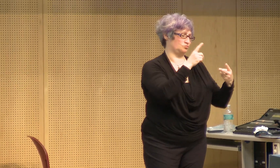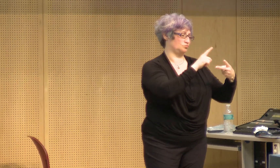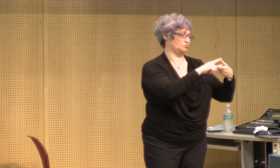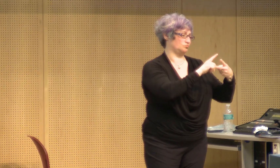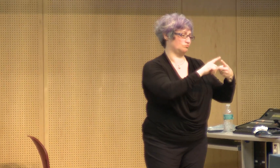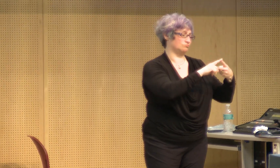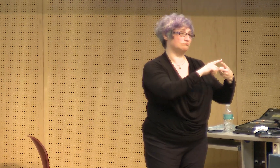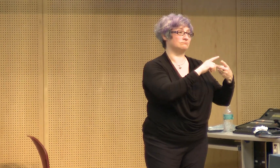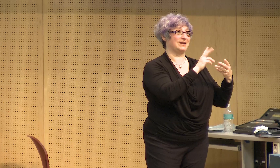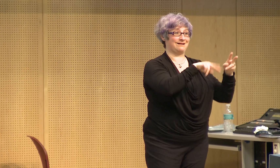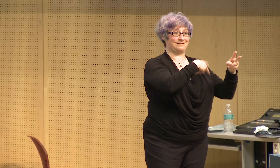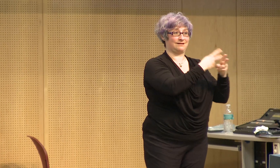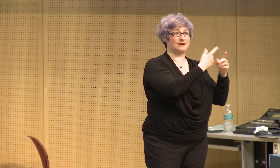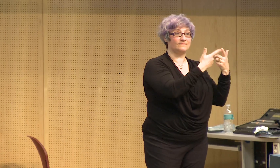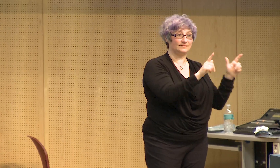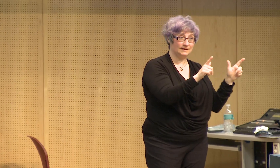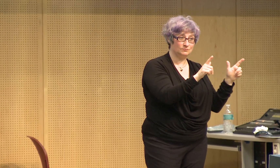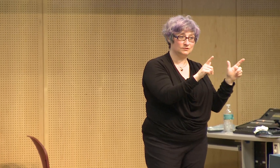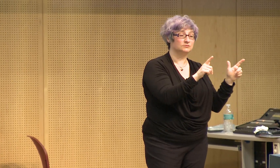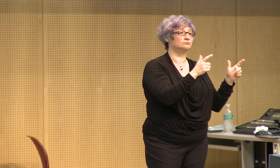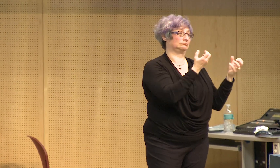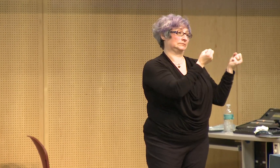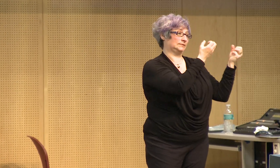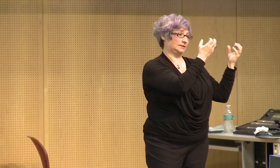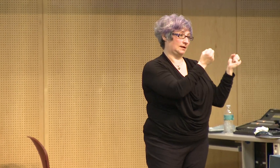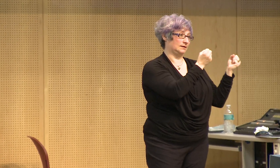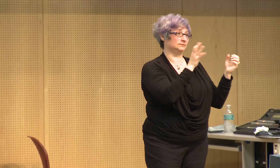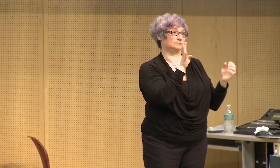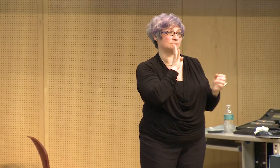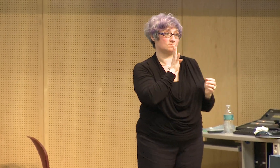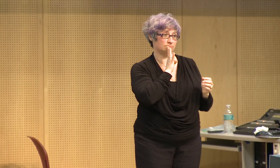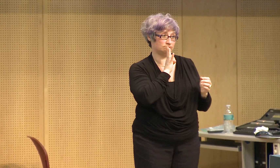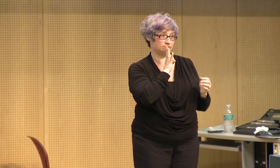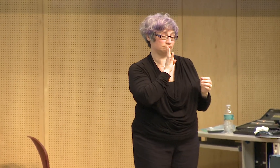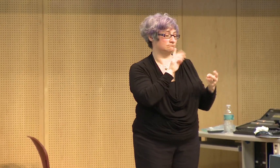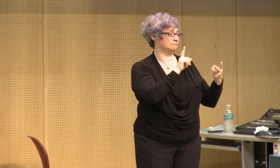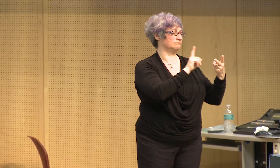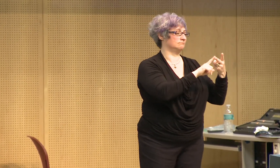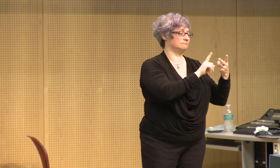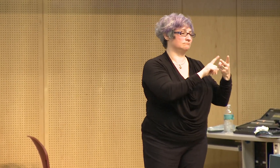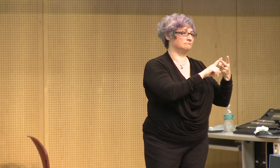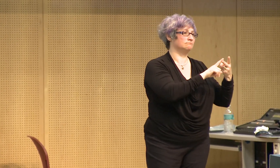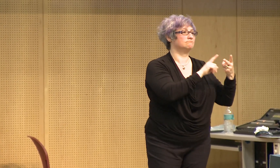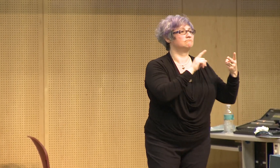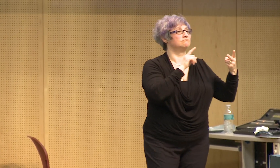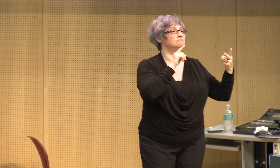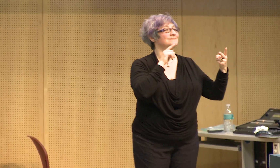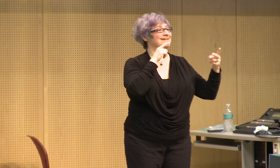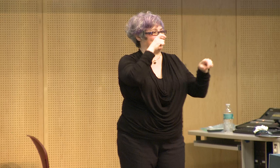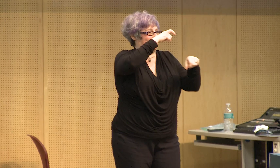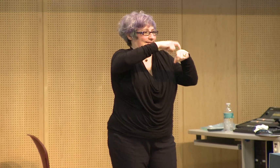It's really focusing on language experience, and there's two kinds of language-- there's sign language and spoken language.